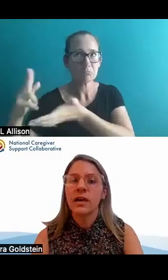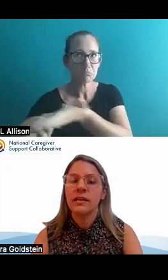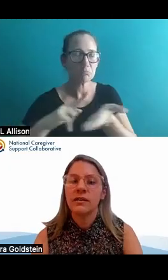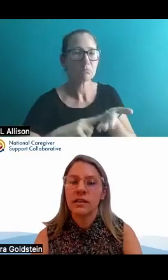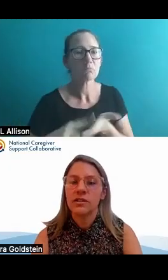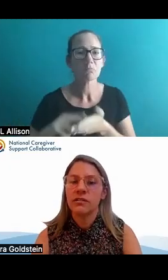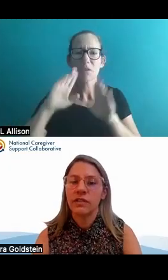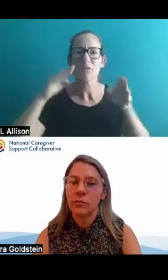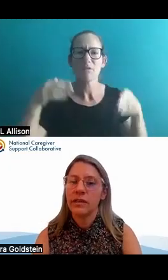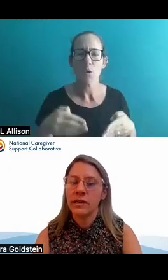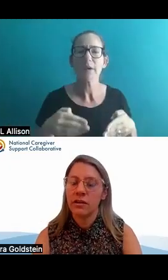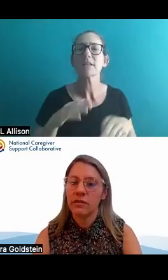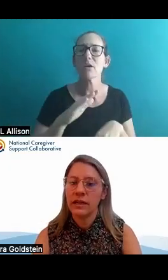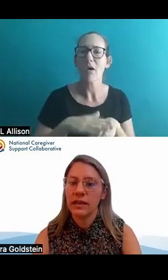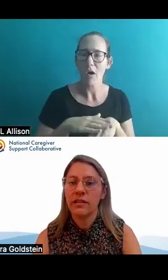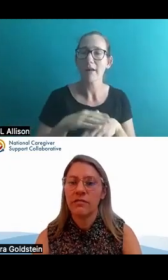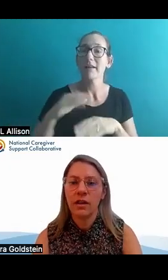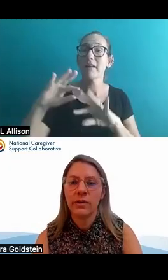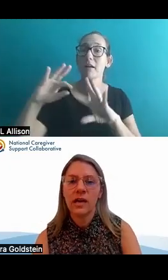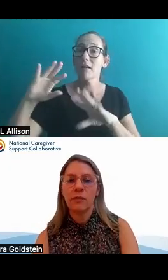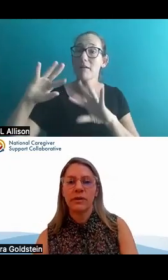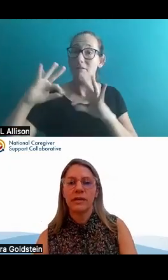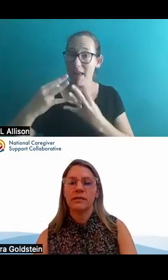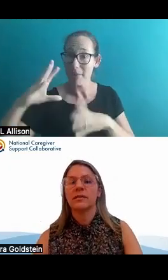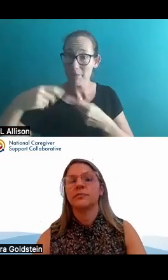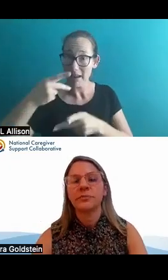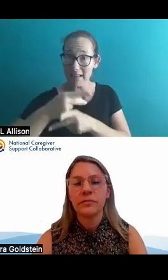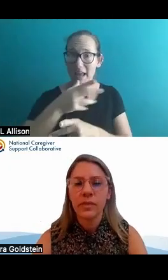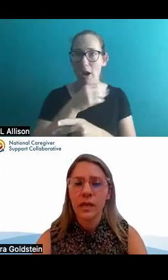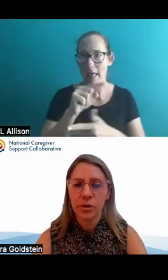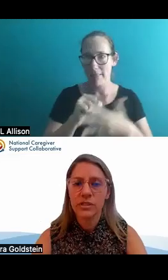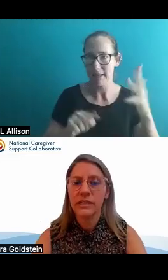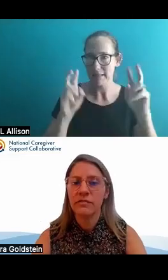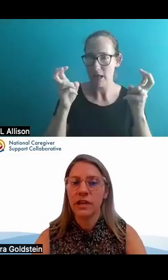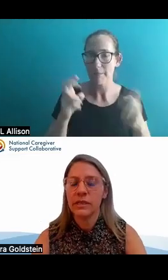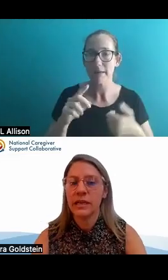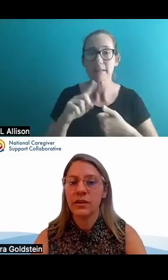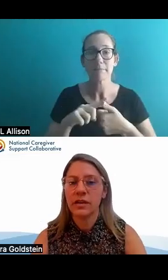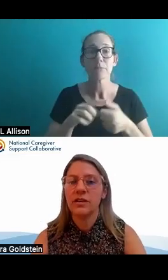the intersection of family caregiving and the following topics: person and family-centered